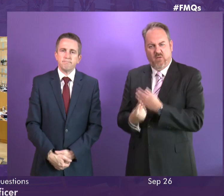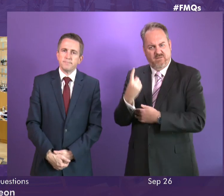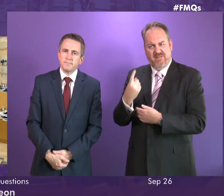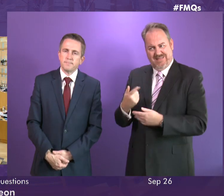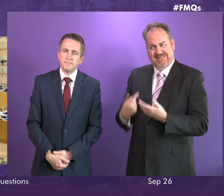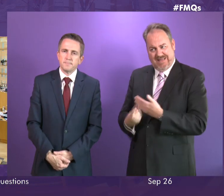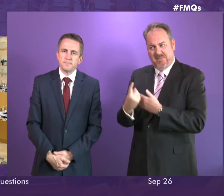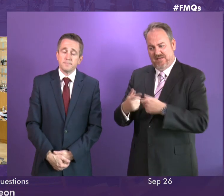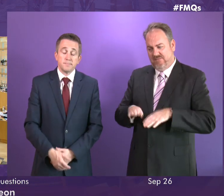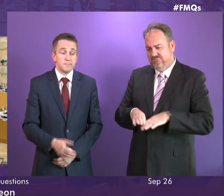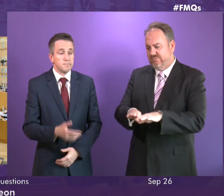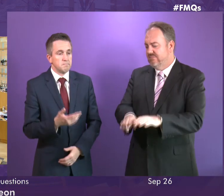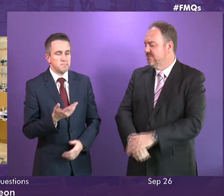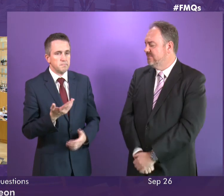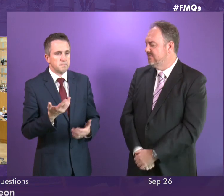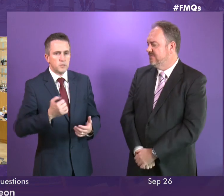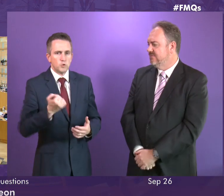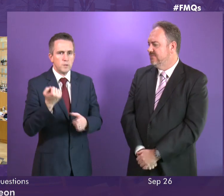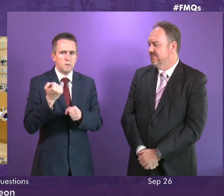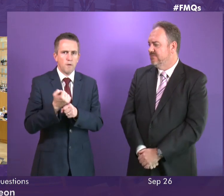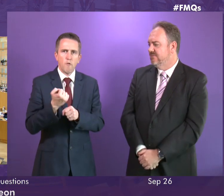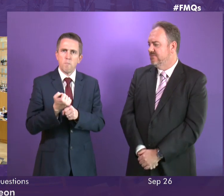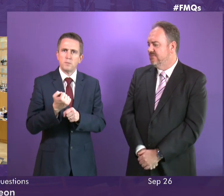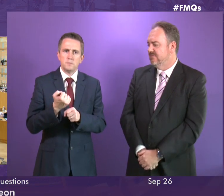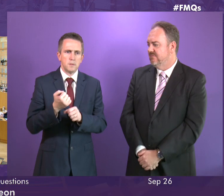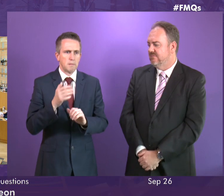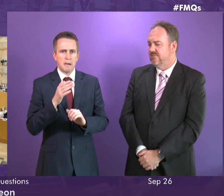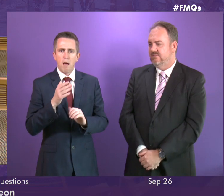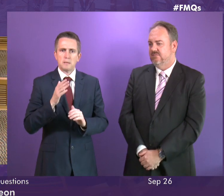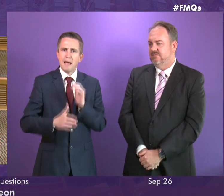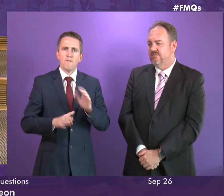The First Minister (Nicola Sturgeon): We are never complacent about crime levels.